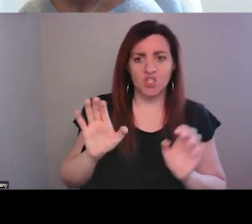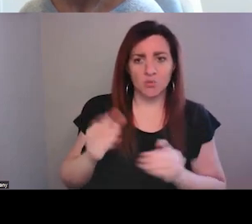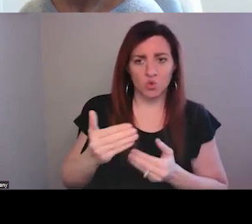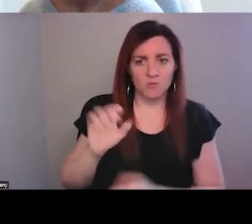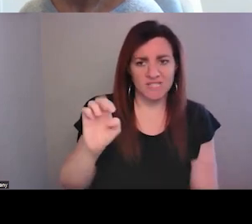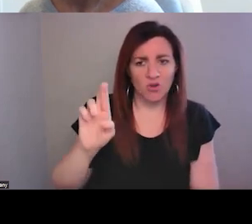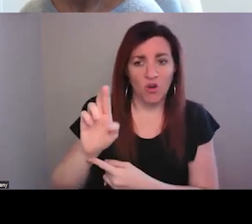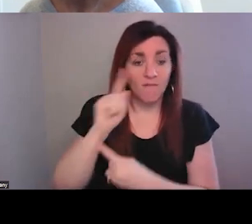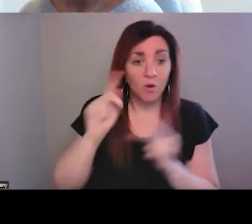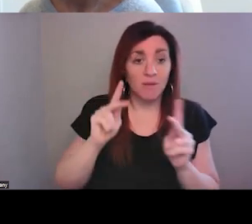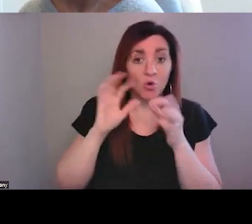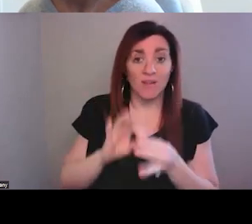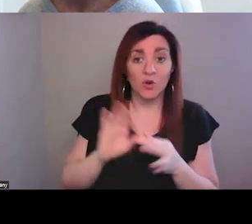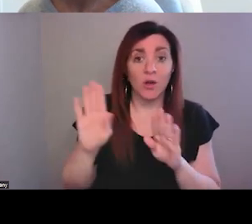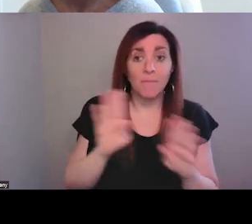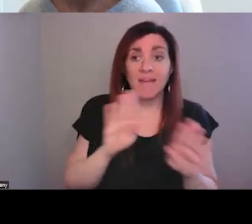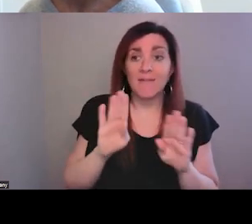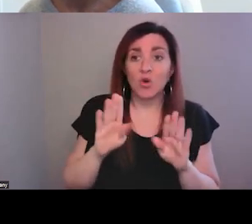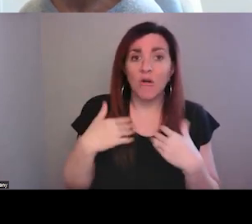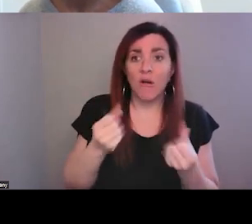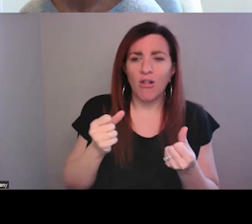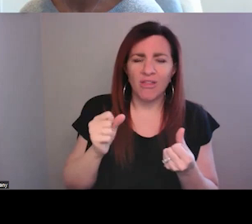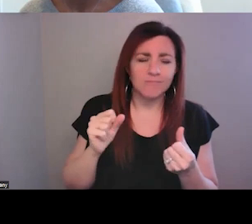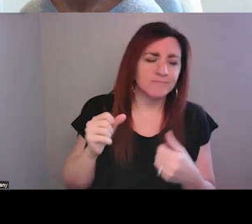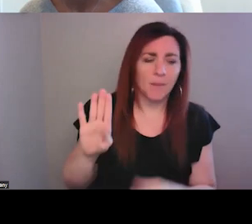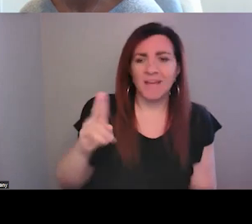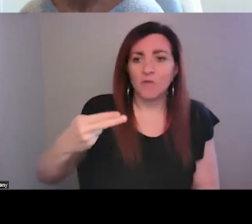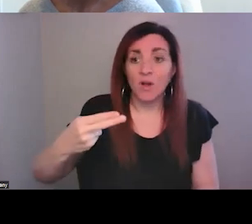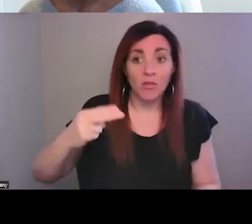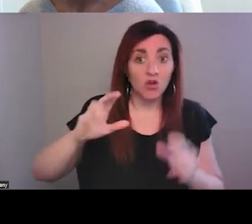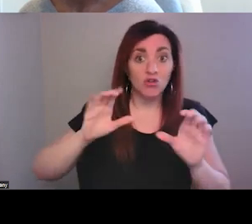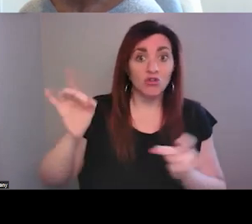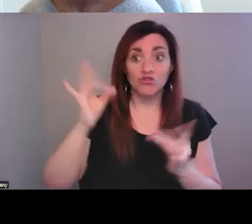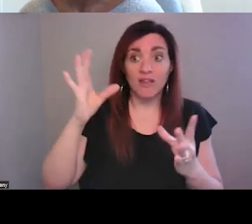BEHAVIORAL HEALTH CRISIS, BUT NOT RISING TO THE LEVEL OF HARM TO